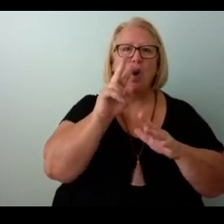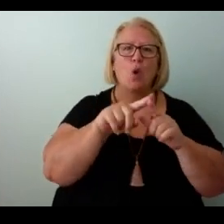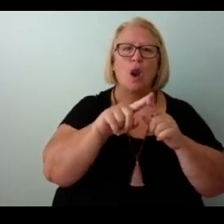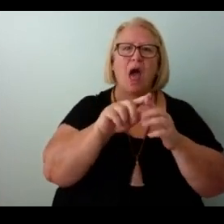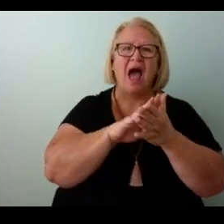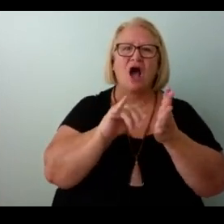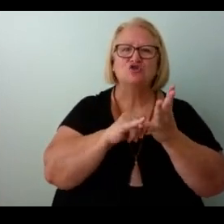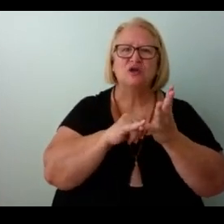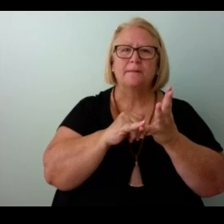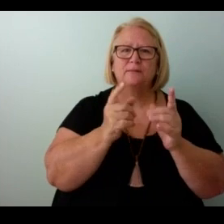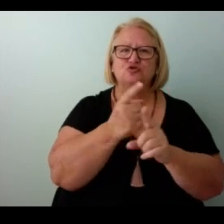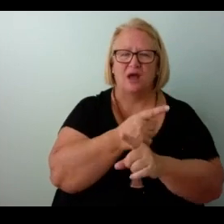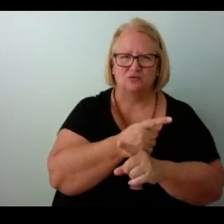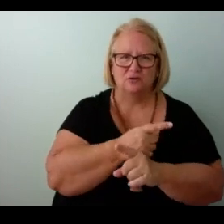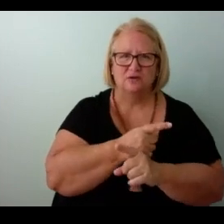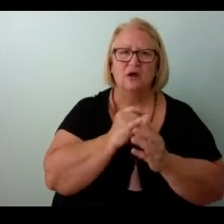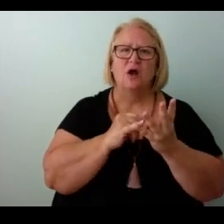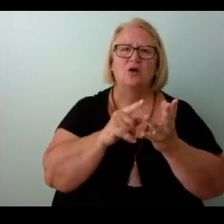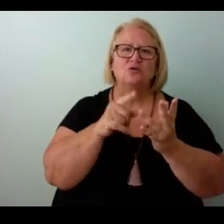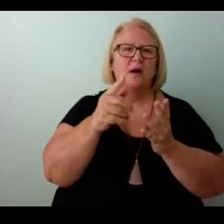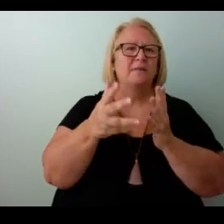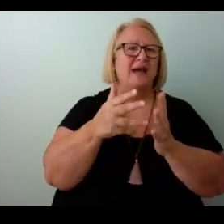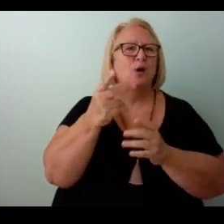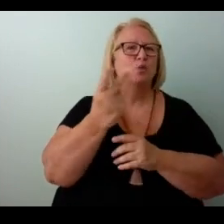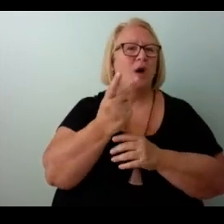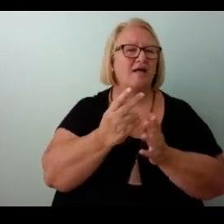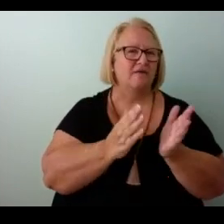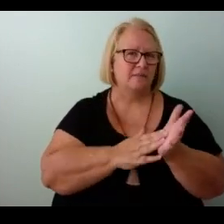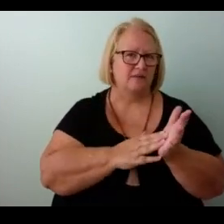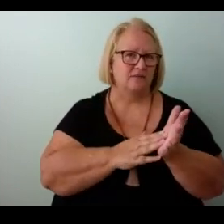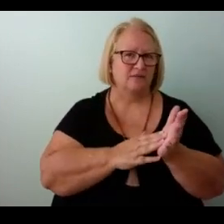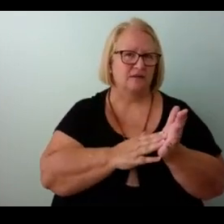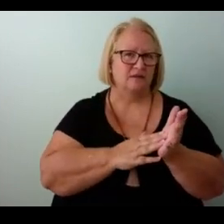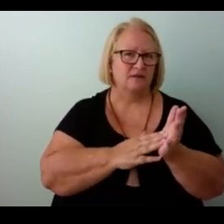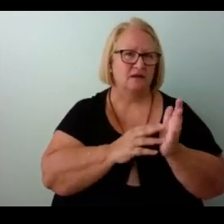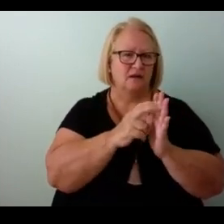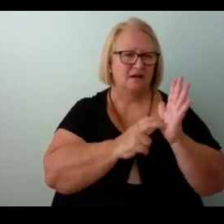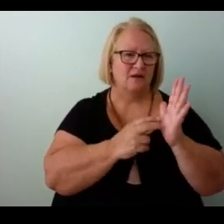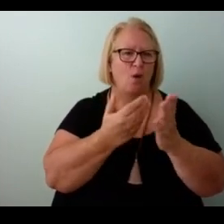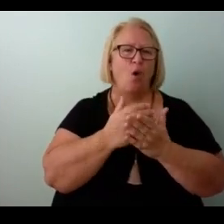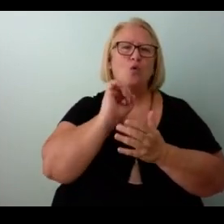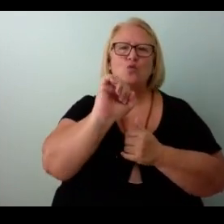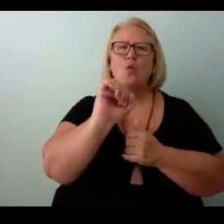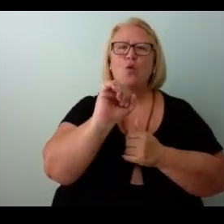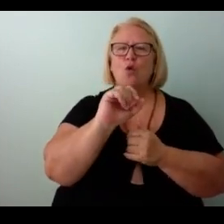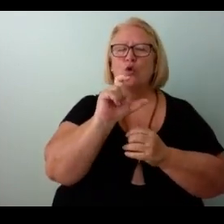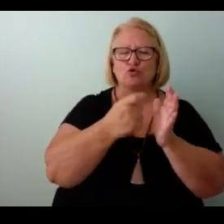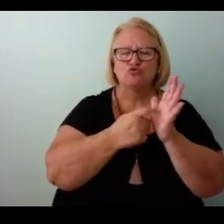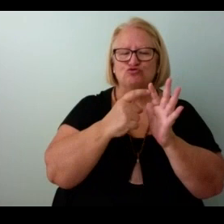There would be that 12-month record on your credit report about that.